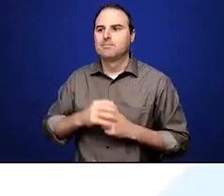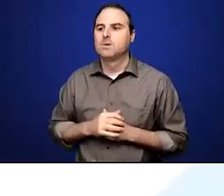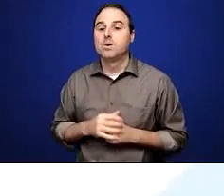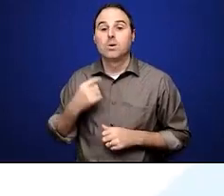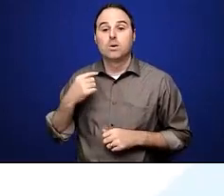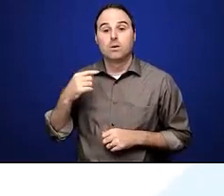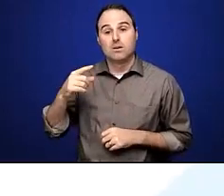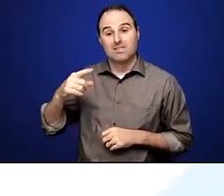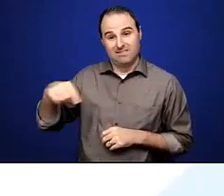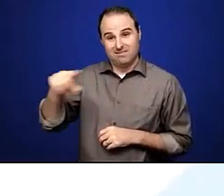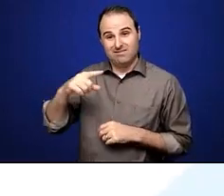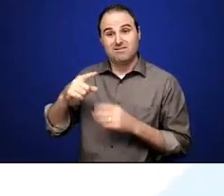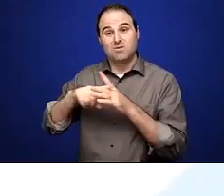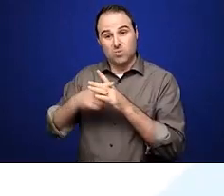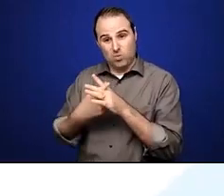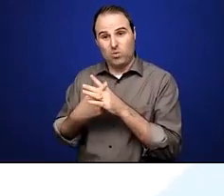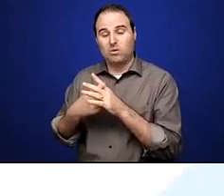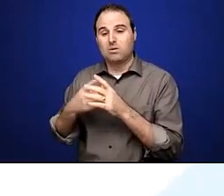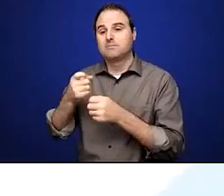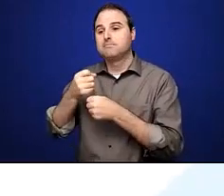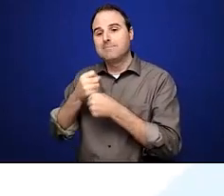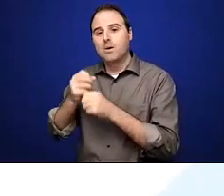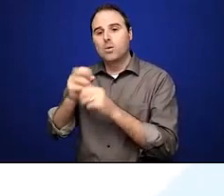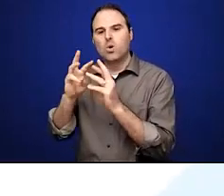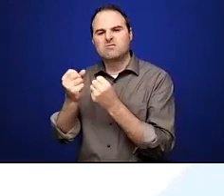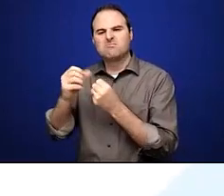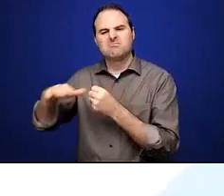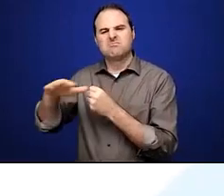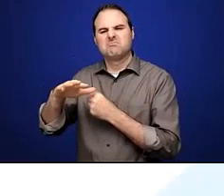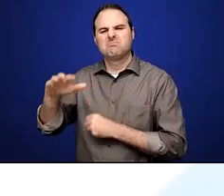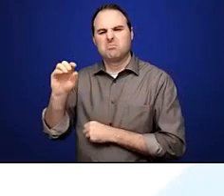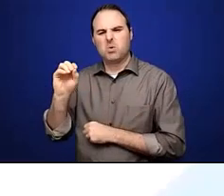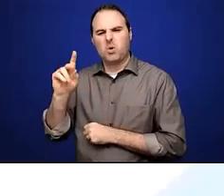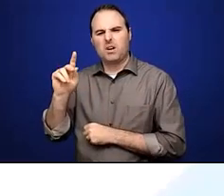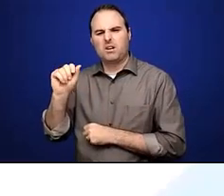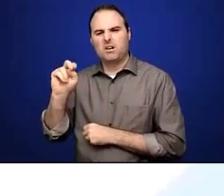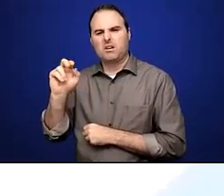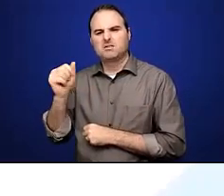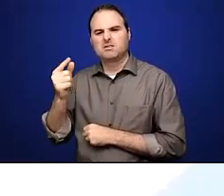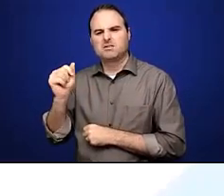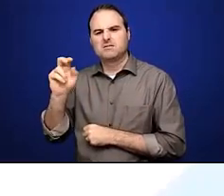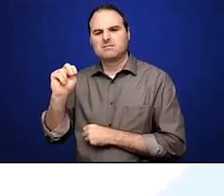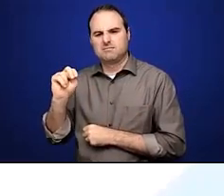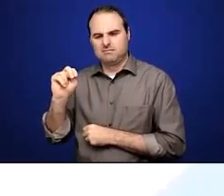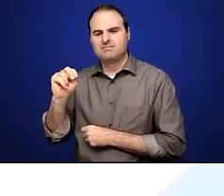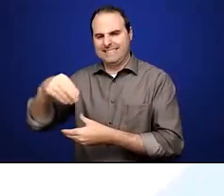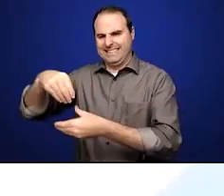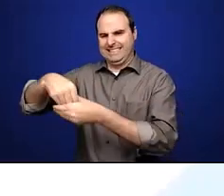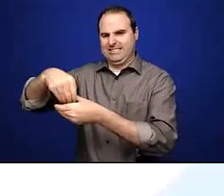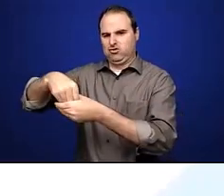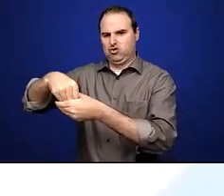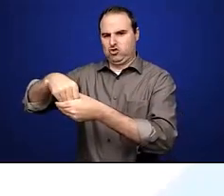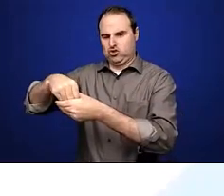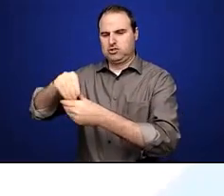within the local Okanagan area, so within the interior, and doing these workshops for clinicians.